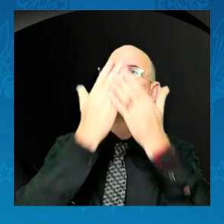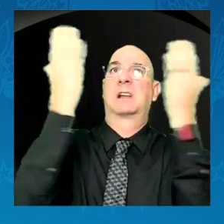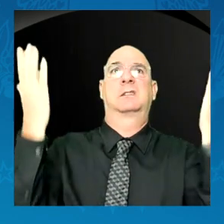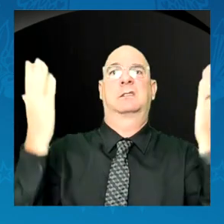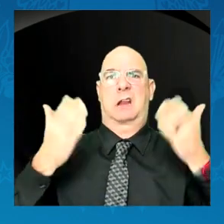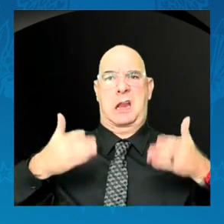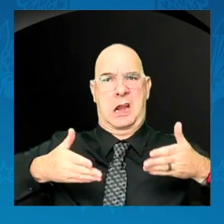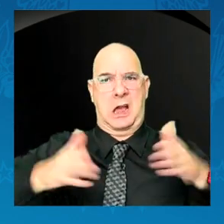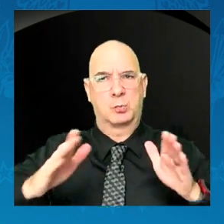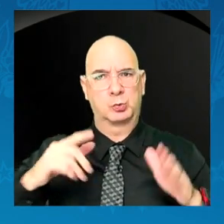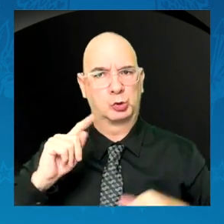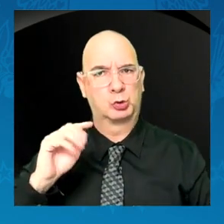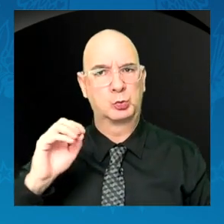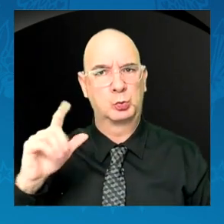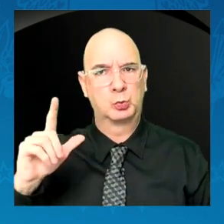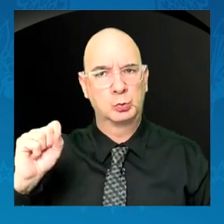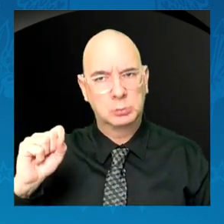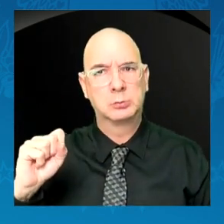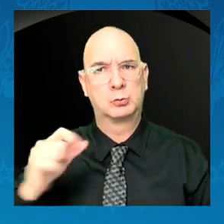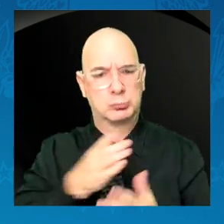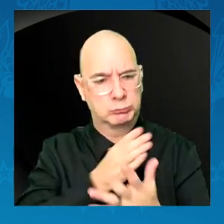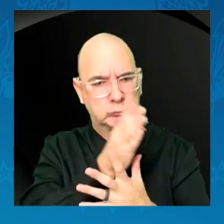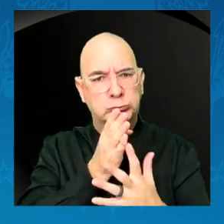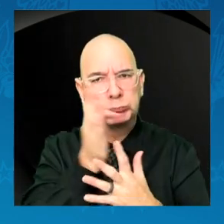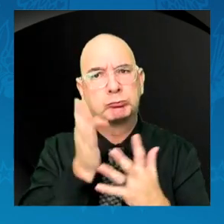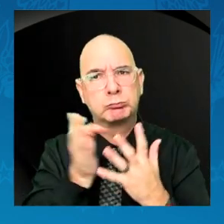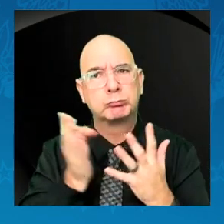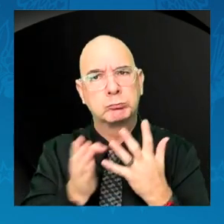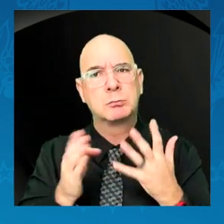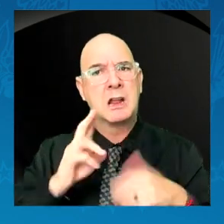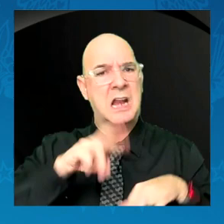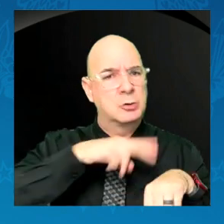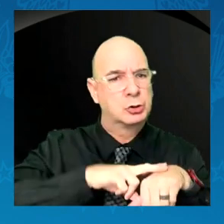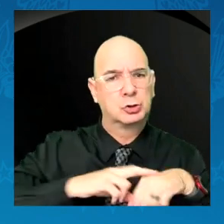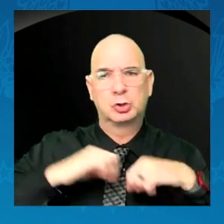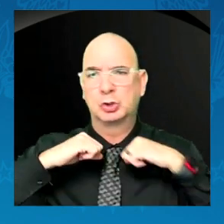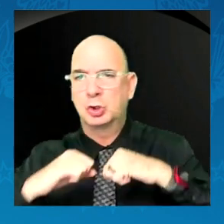from national security to commercial activity to addressing the climate crisis.